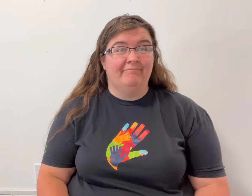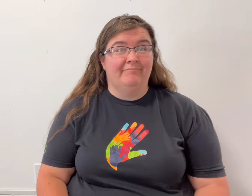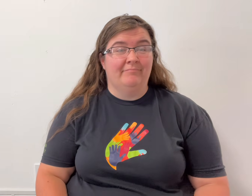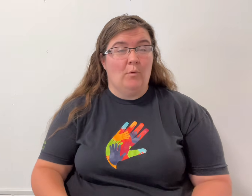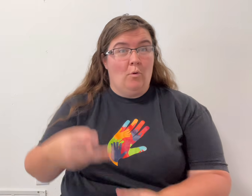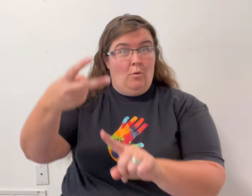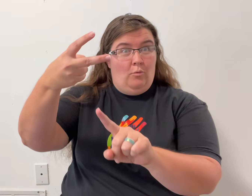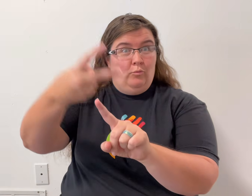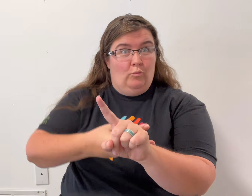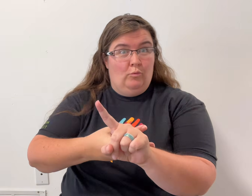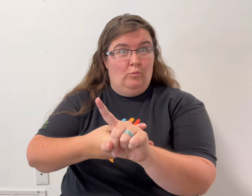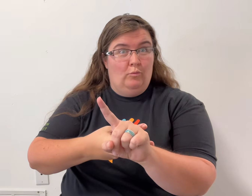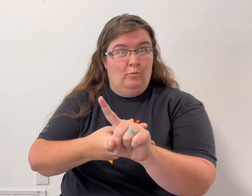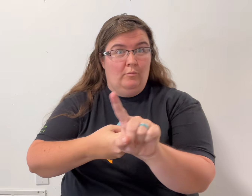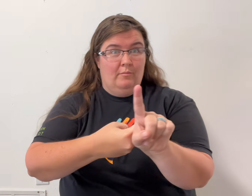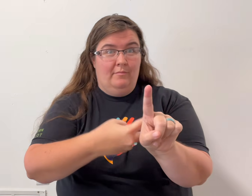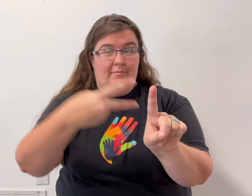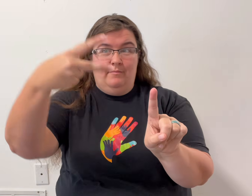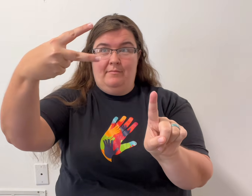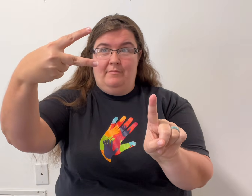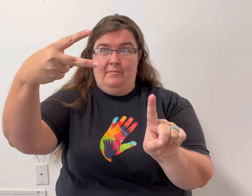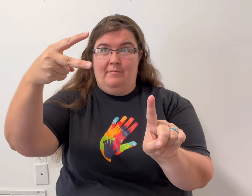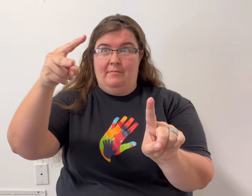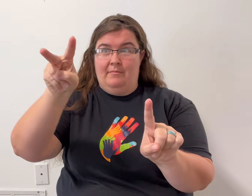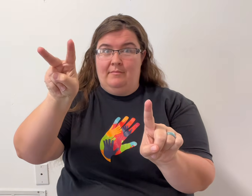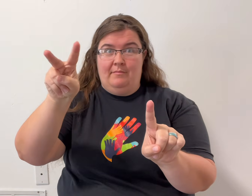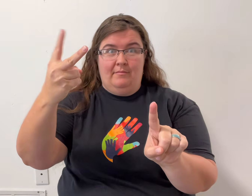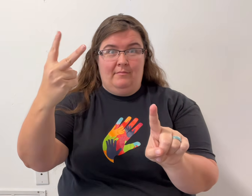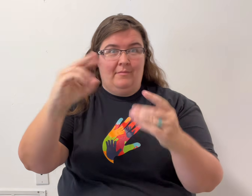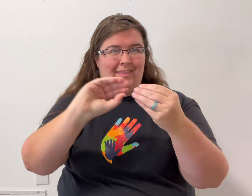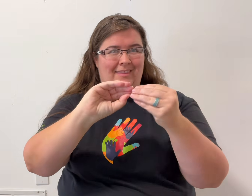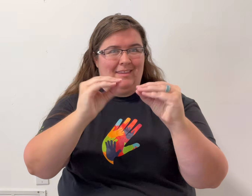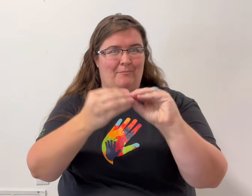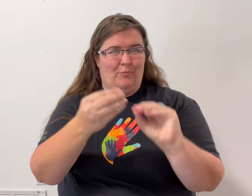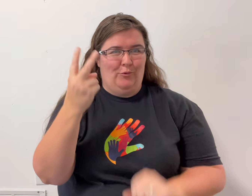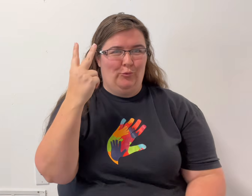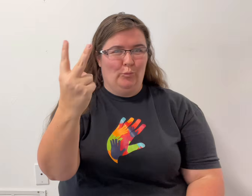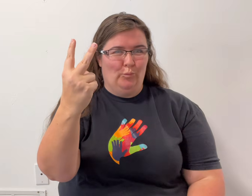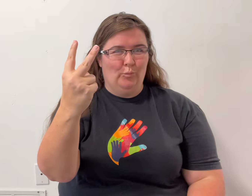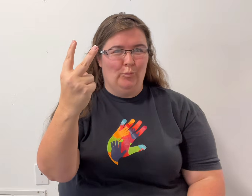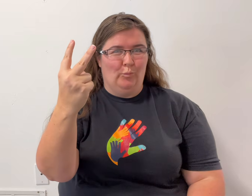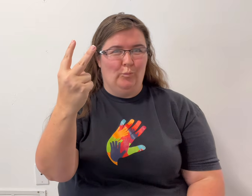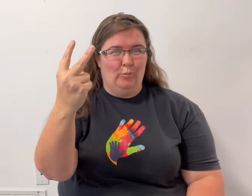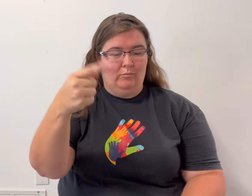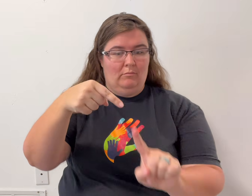First sign: This is the number 2